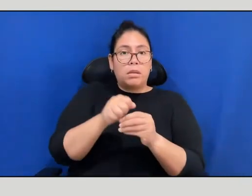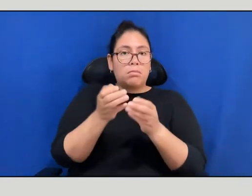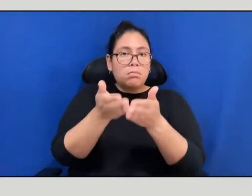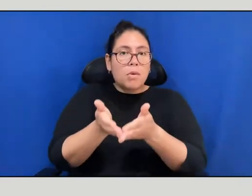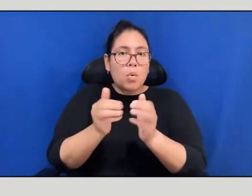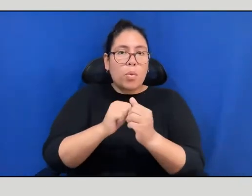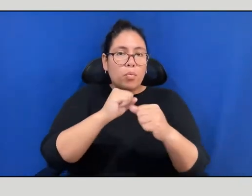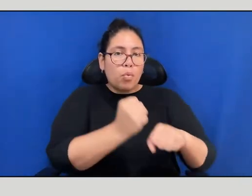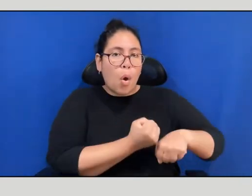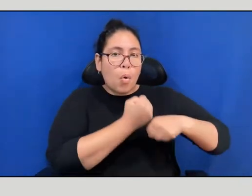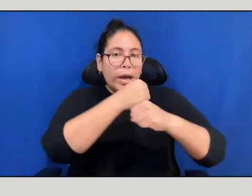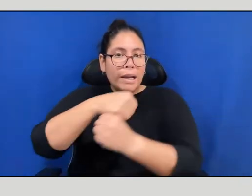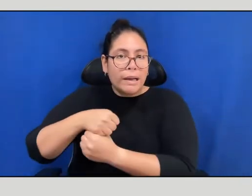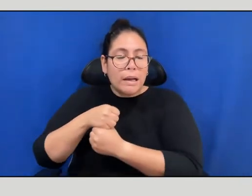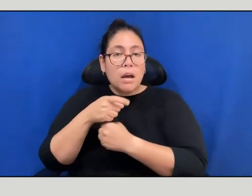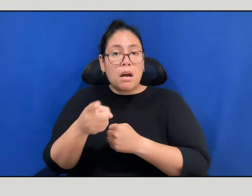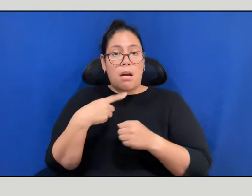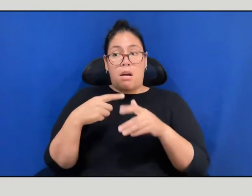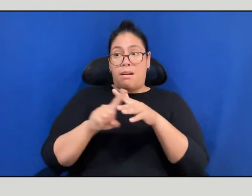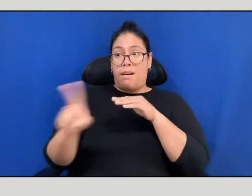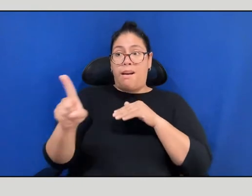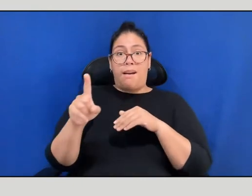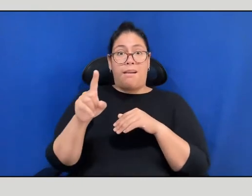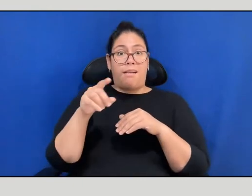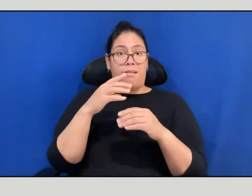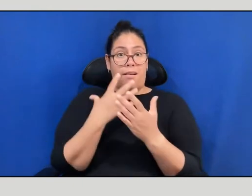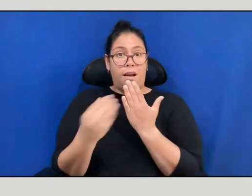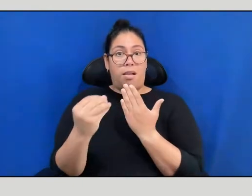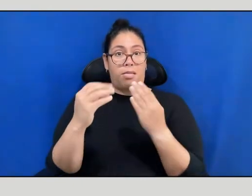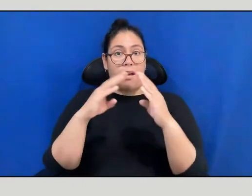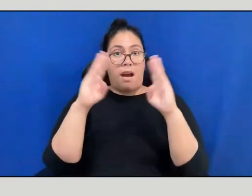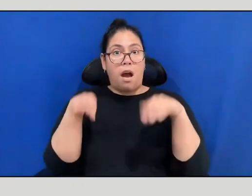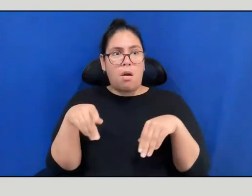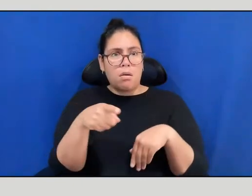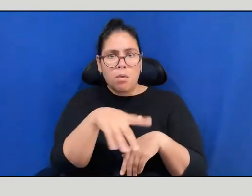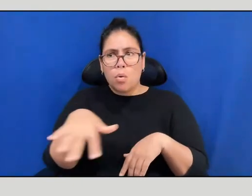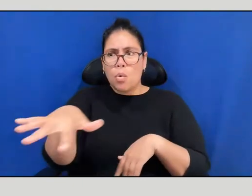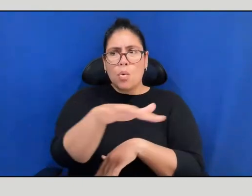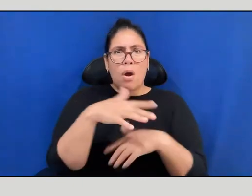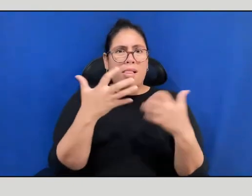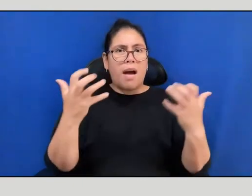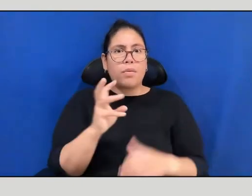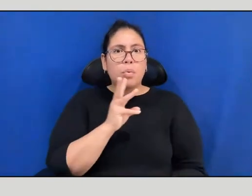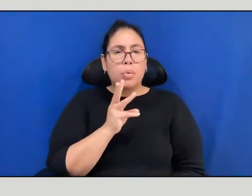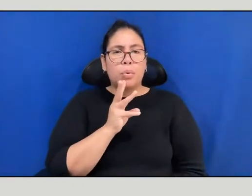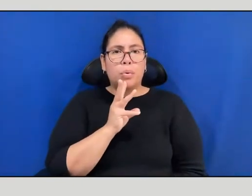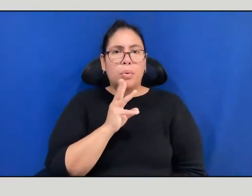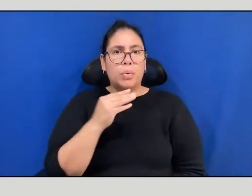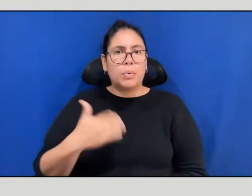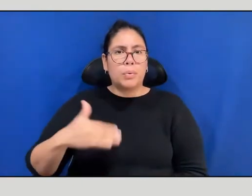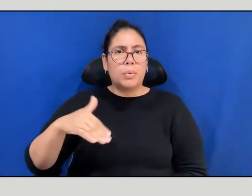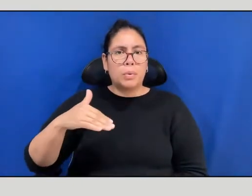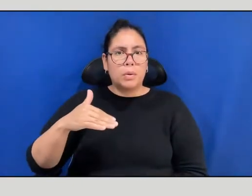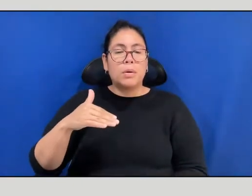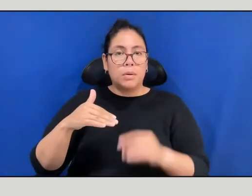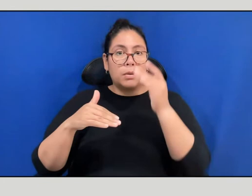I have to pass through a lot of water. By the way, it was there where I found the first object